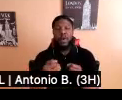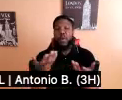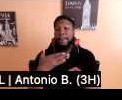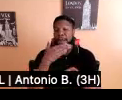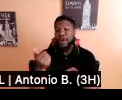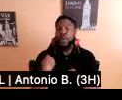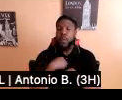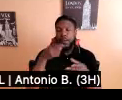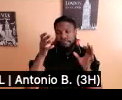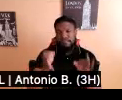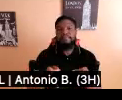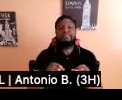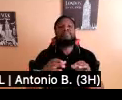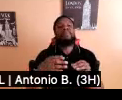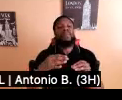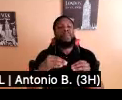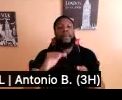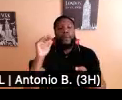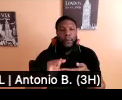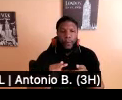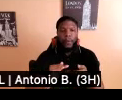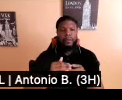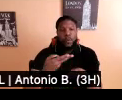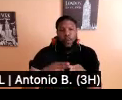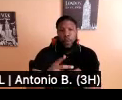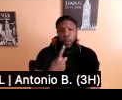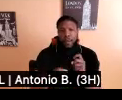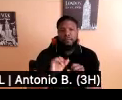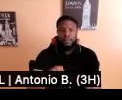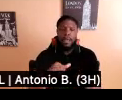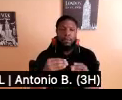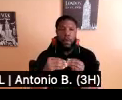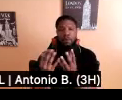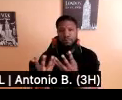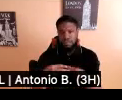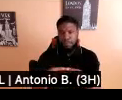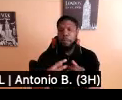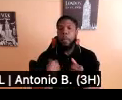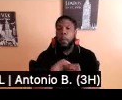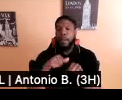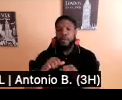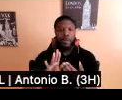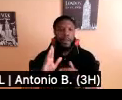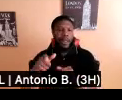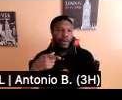would work in a better way. That's something we can address later on in the Q & A portion. Here's